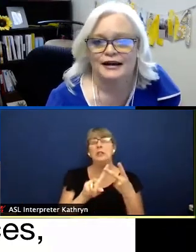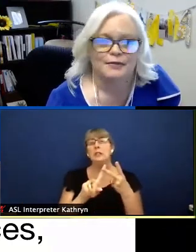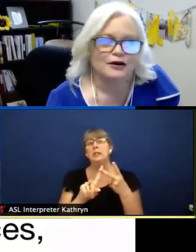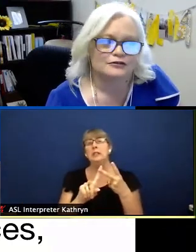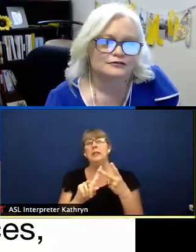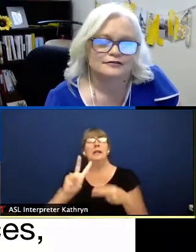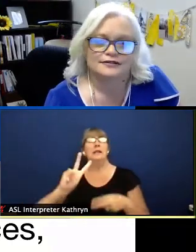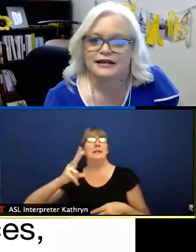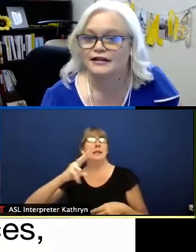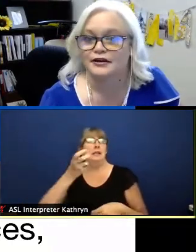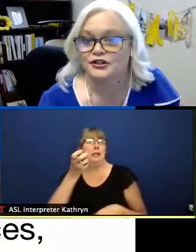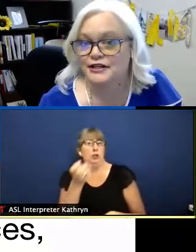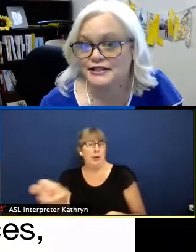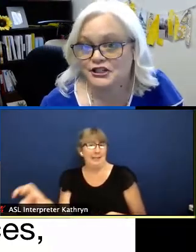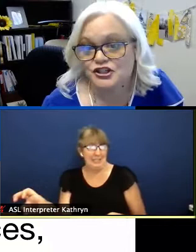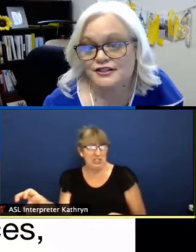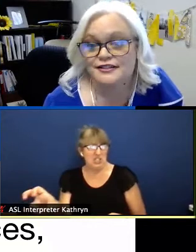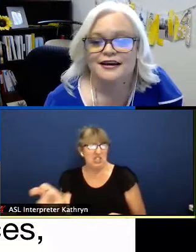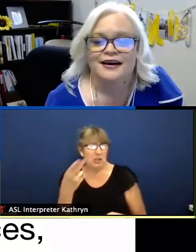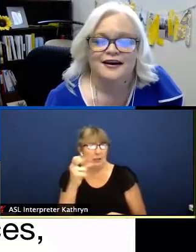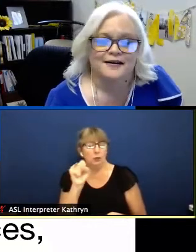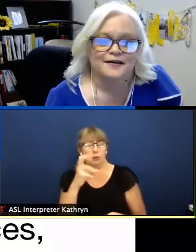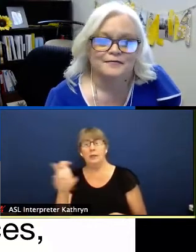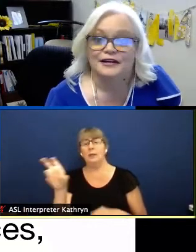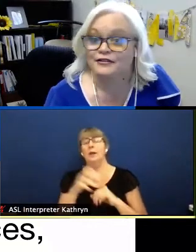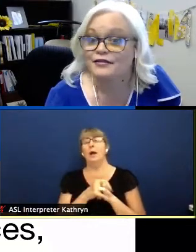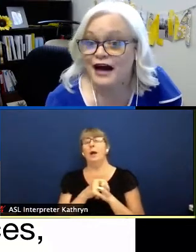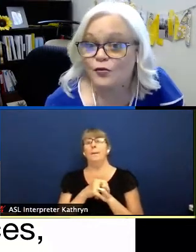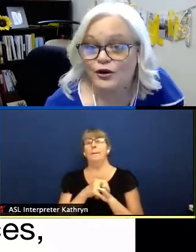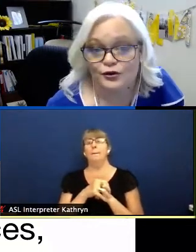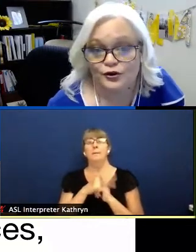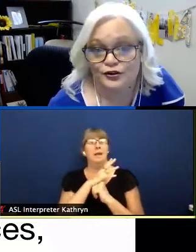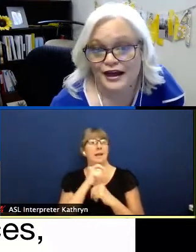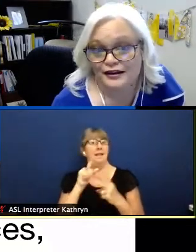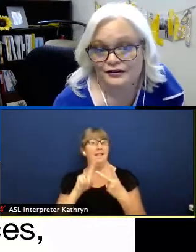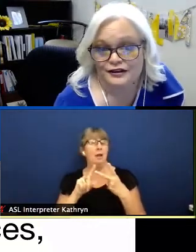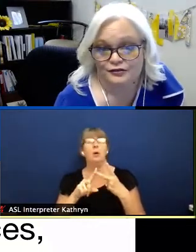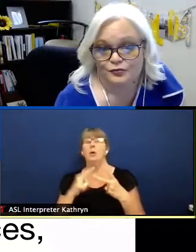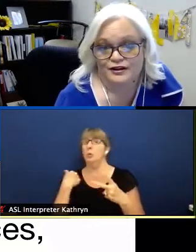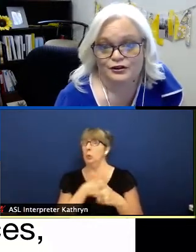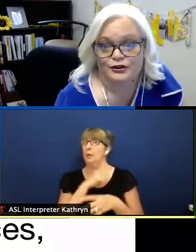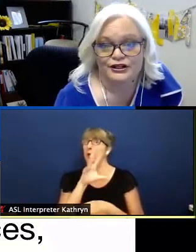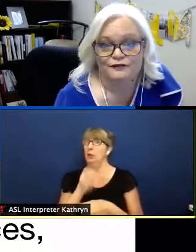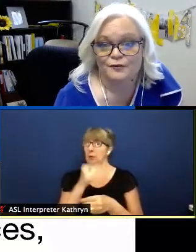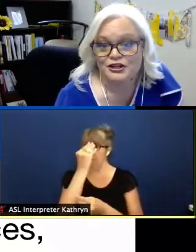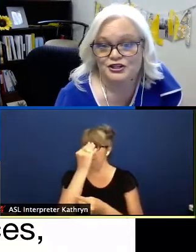about Secondary Transition in that one, that we included information